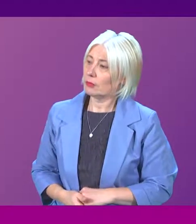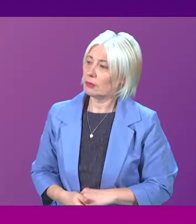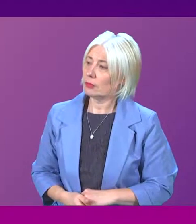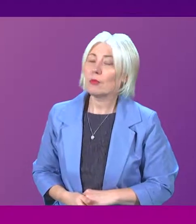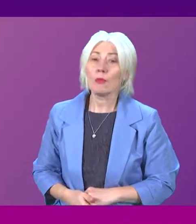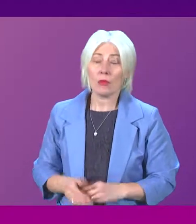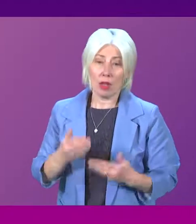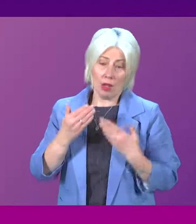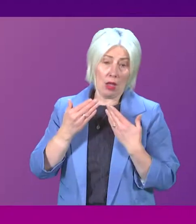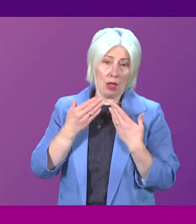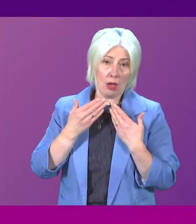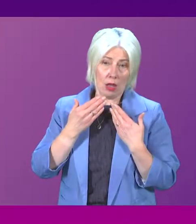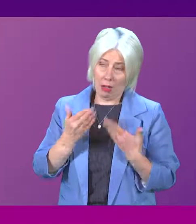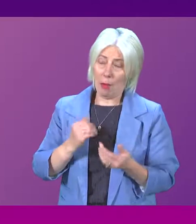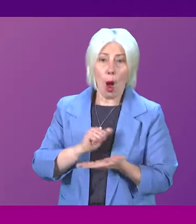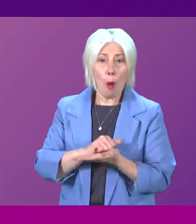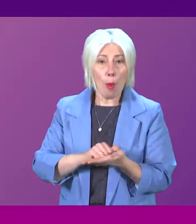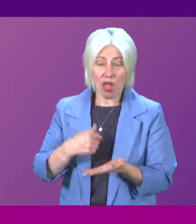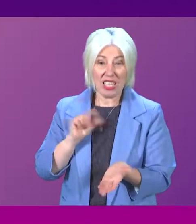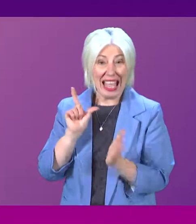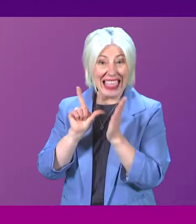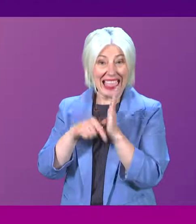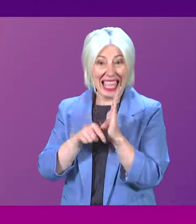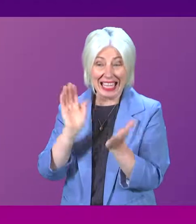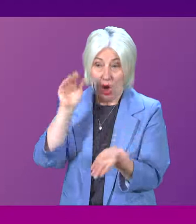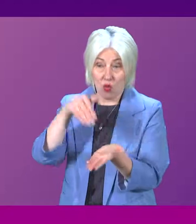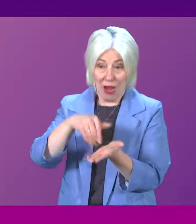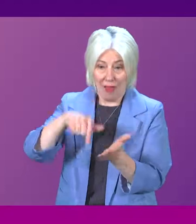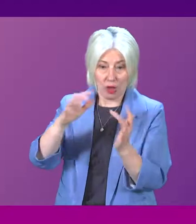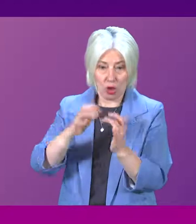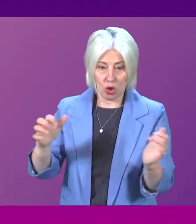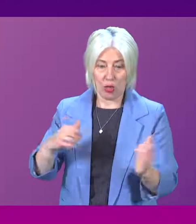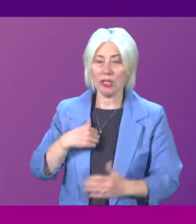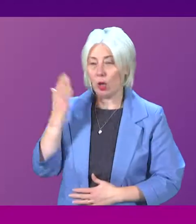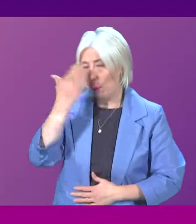First, I apologise for coming late to the chamber.